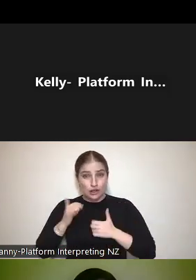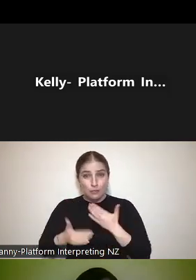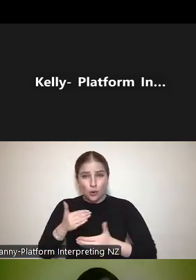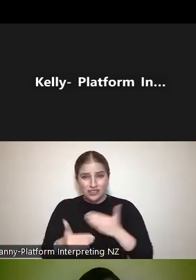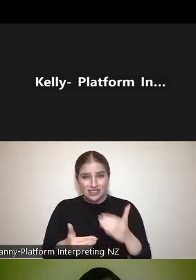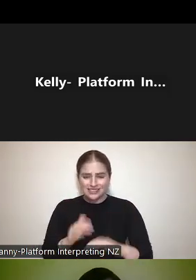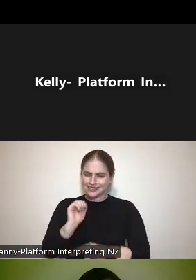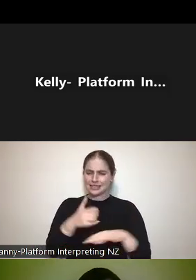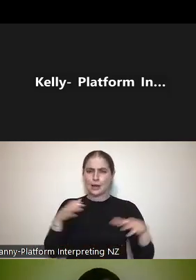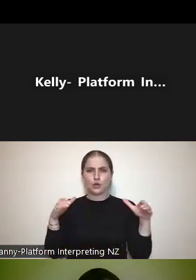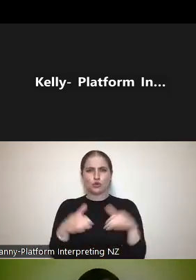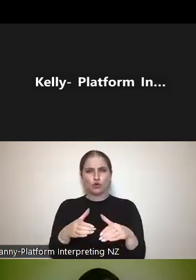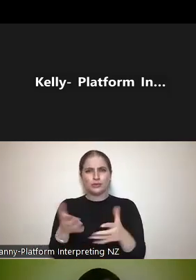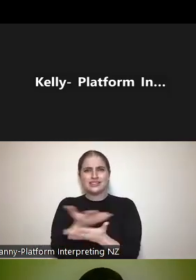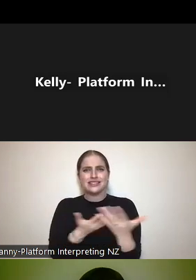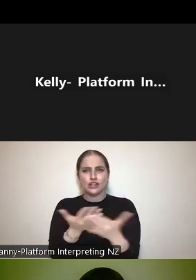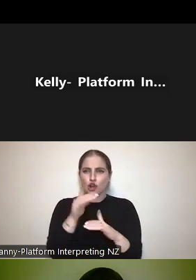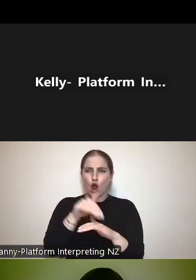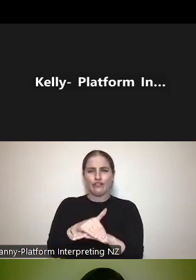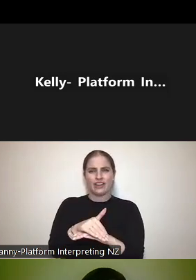This doesn't have to be a discussion about impairments. You know, you don't